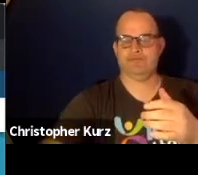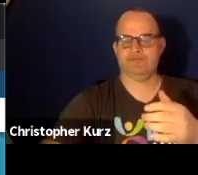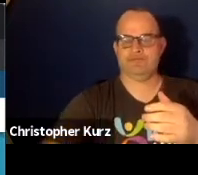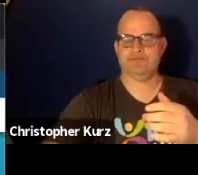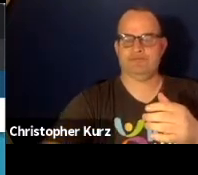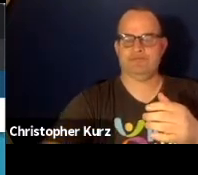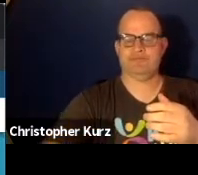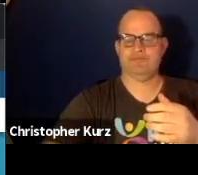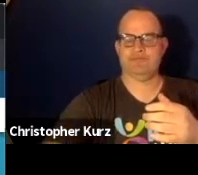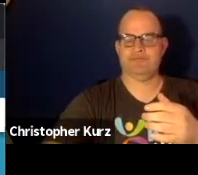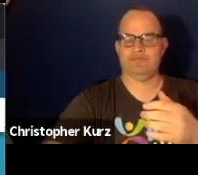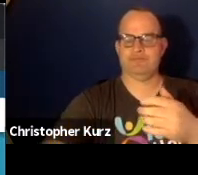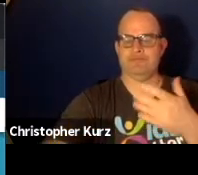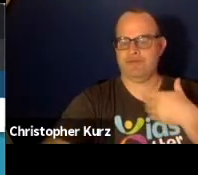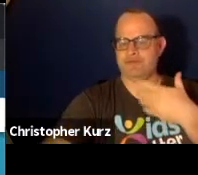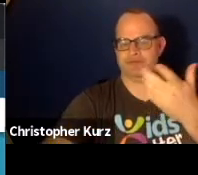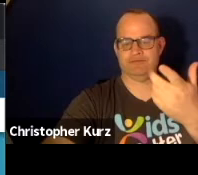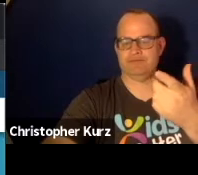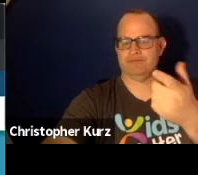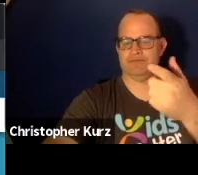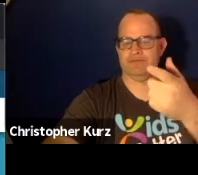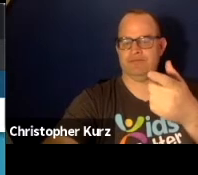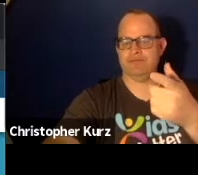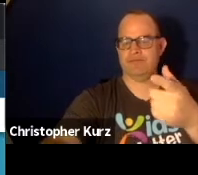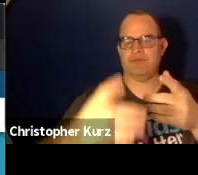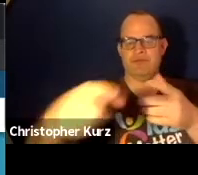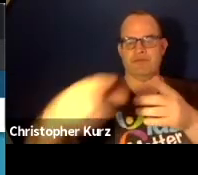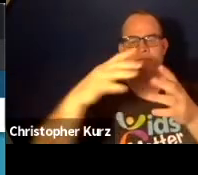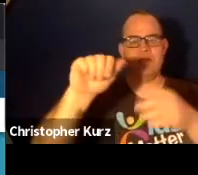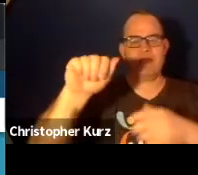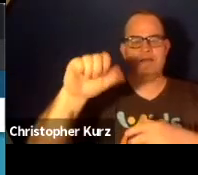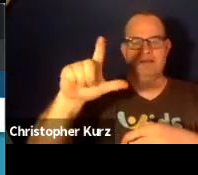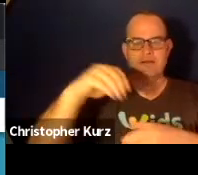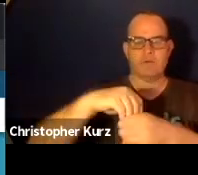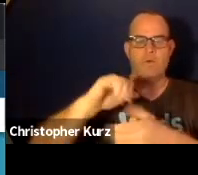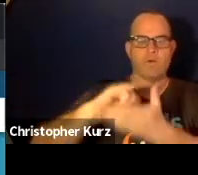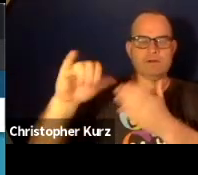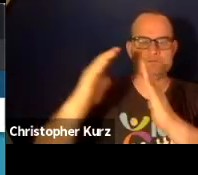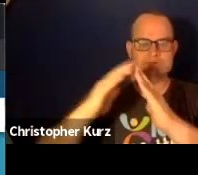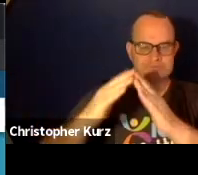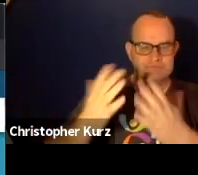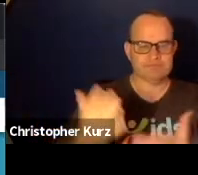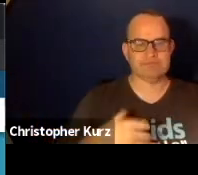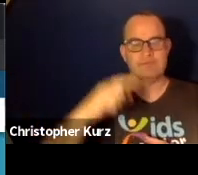In the case of a sign language, you might want to add a regional variation.